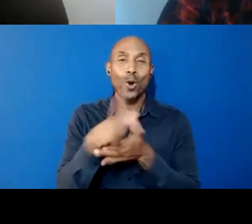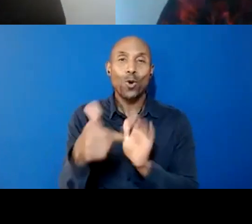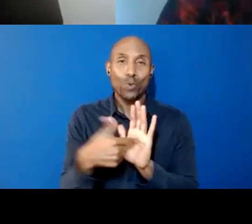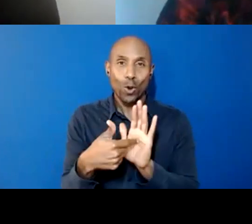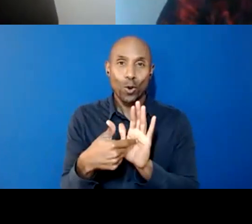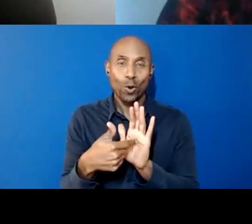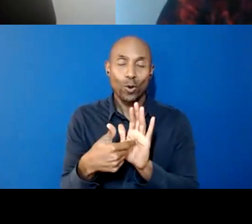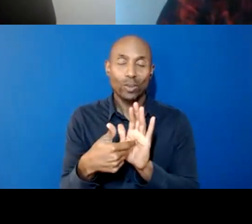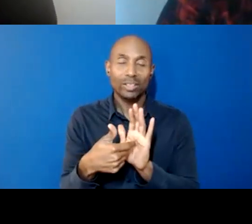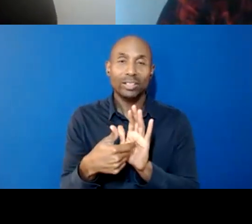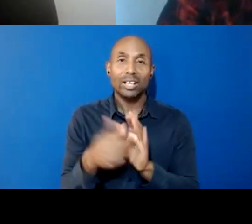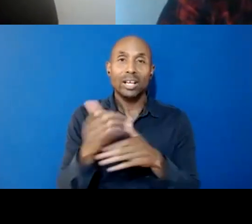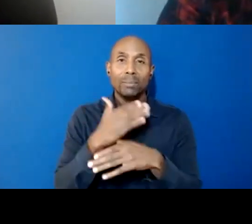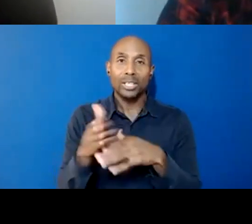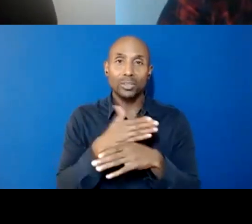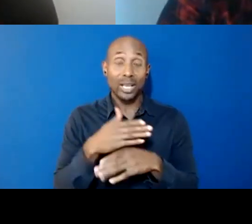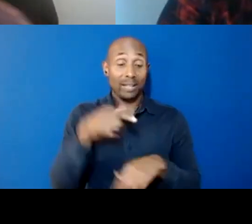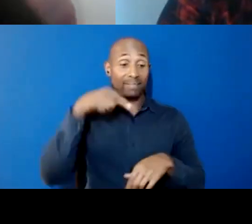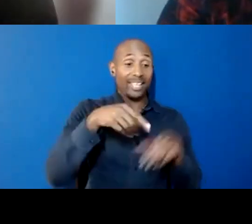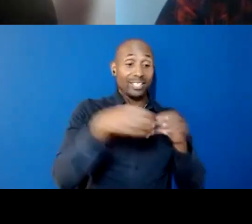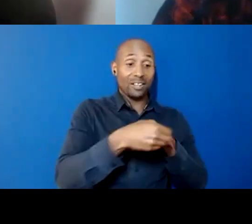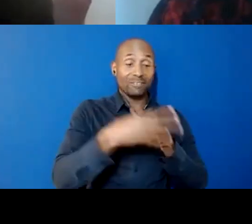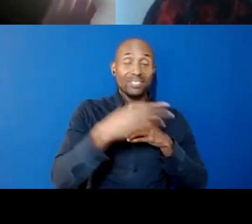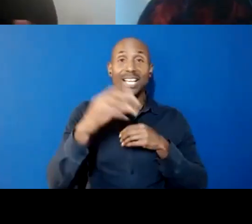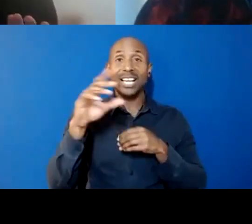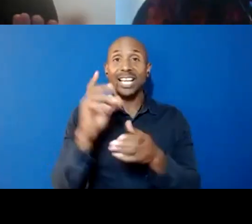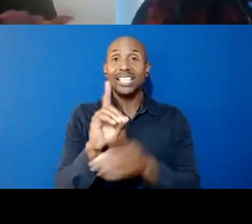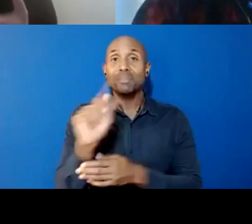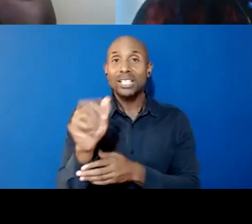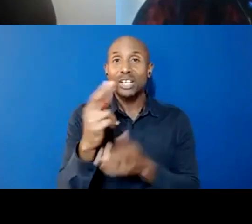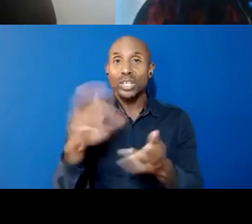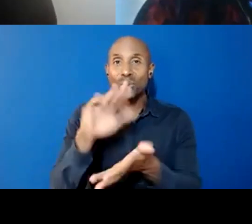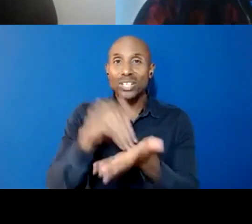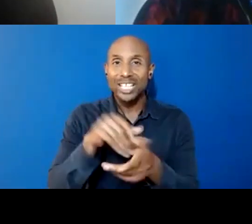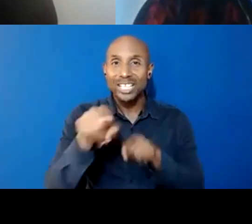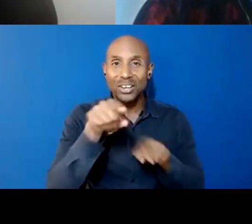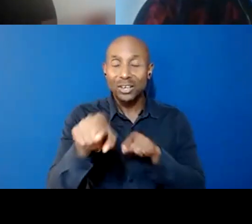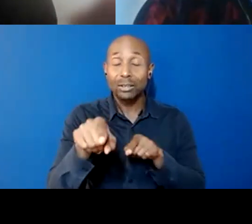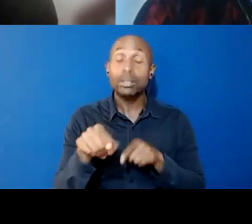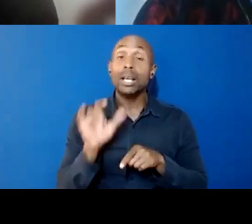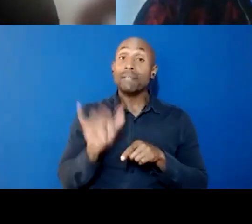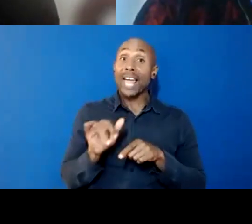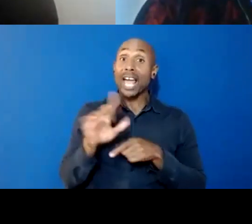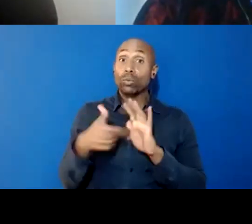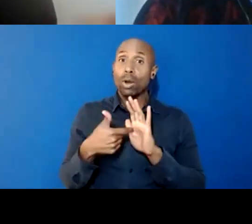That is how I experienced it and felt that to be able to enhance your skills as an education